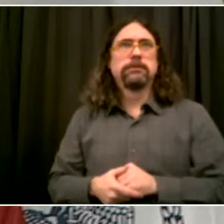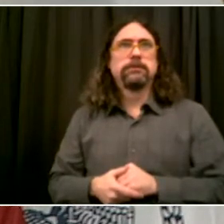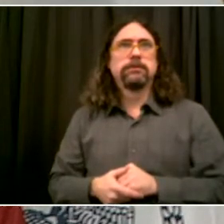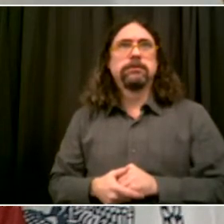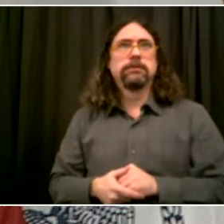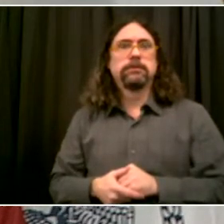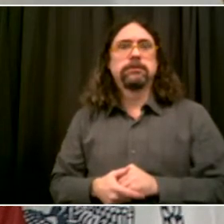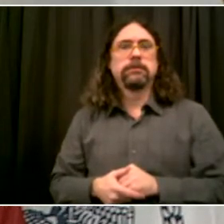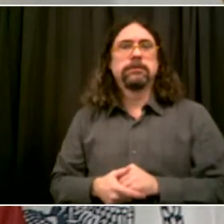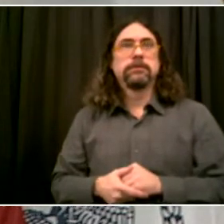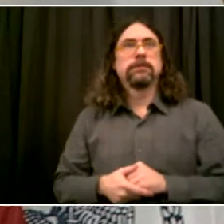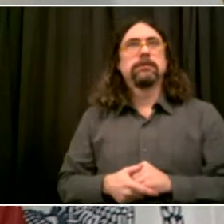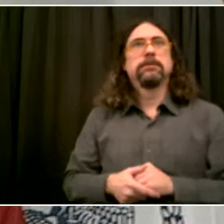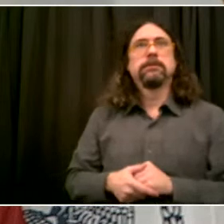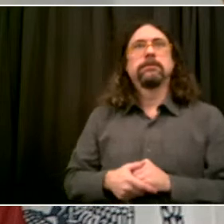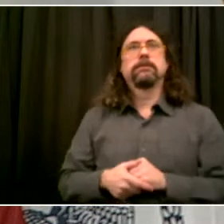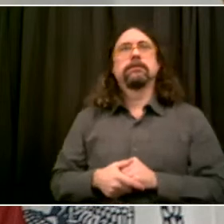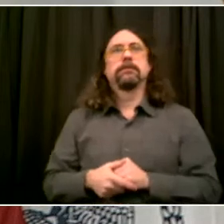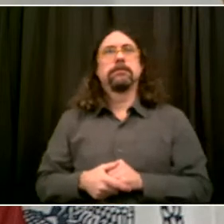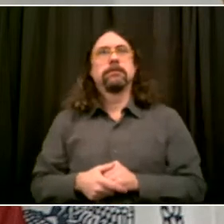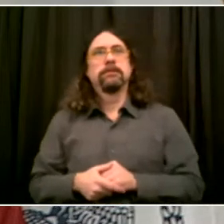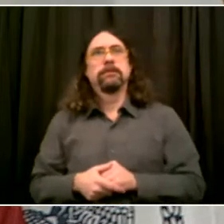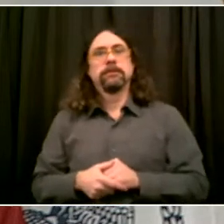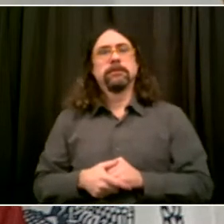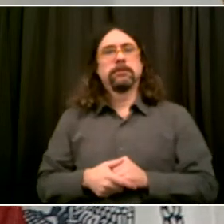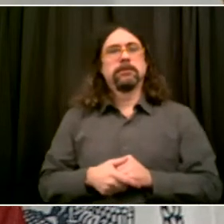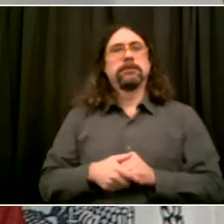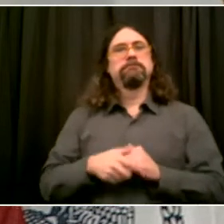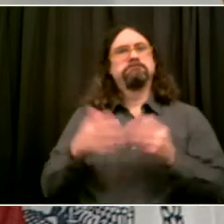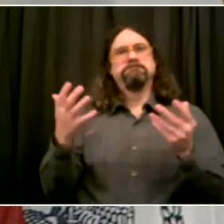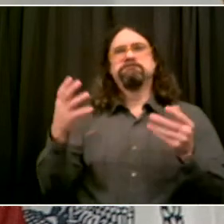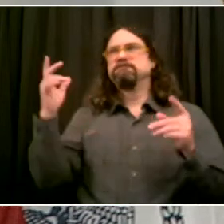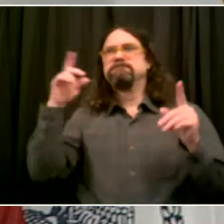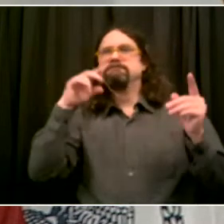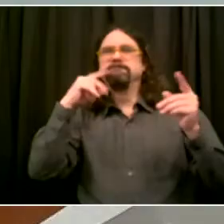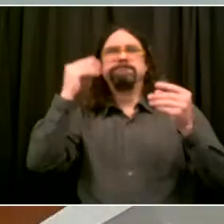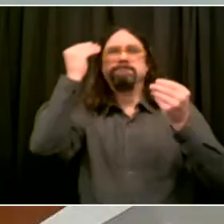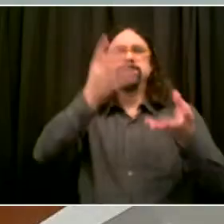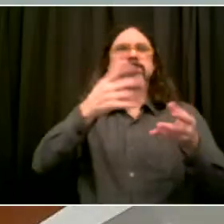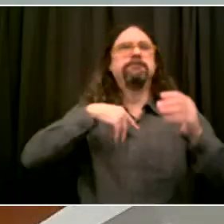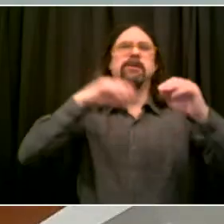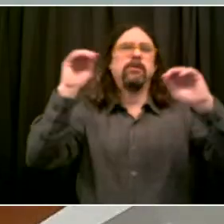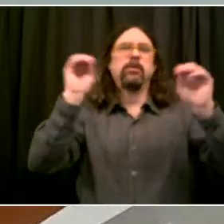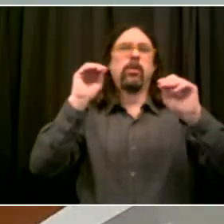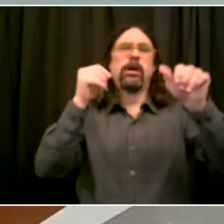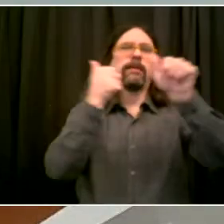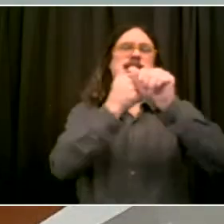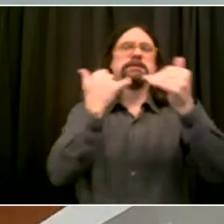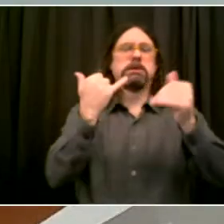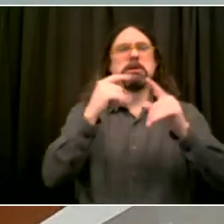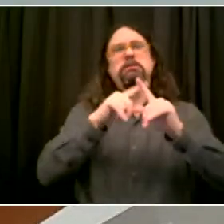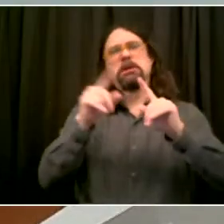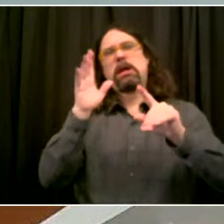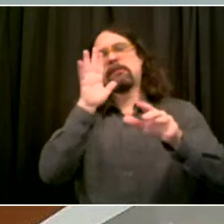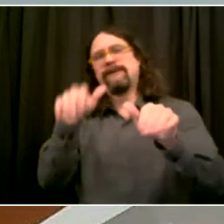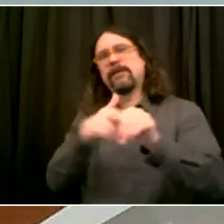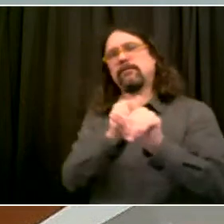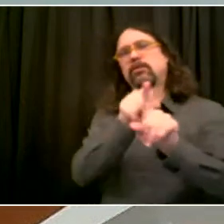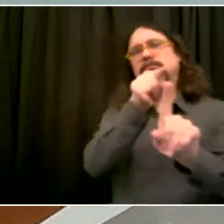OF THE DOCTORS HAVE AN UPDATE ON MATT, HOW WE ARE GOING TO MOVE BEYOND GLENISH AND SPANISH AND IF NOT WEWE WILL GET CBAK K TO NOLAN WITH A MORE SPECIFIC TIMELINE. DOES ANYBODY